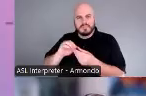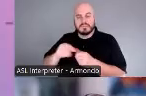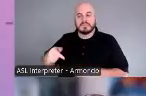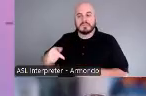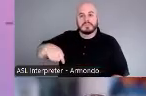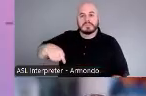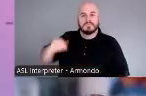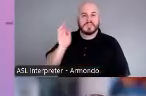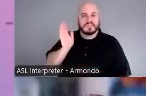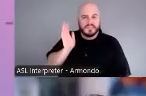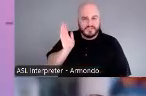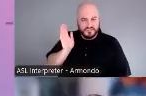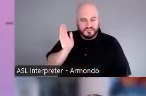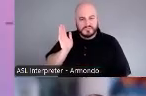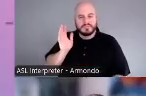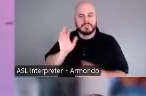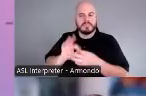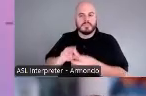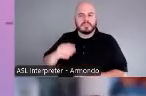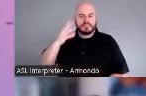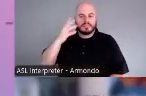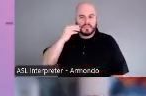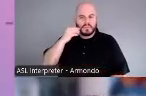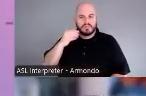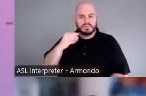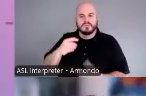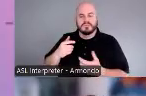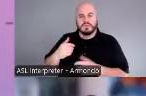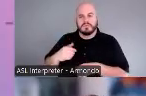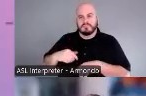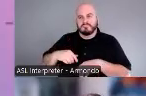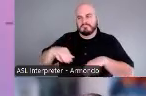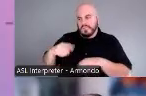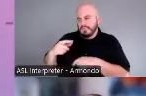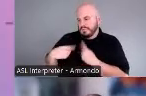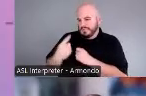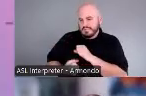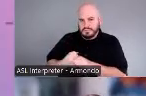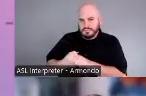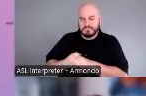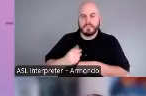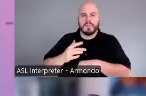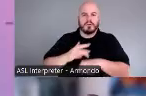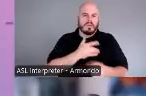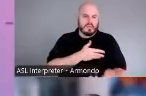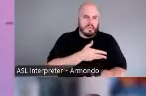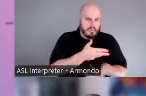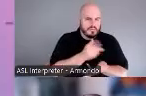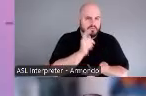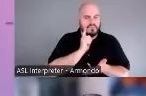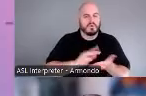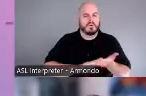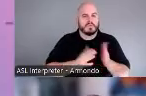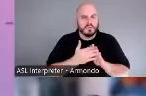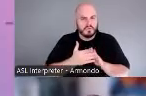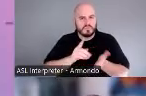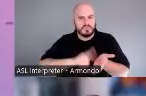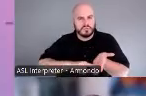is about an experience that we had within the past year, which is an early engagement of community research partners